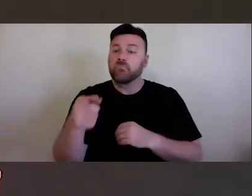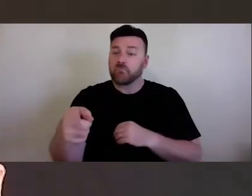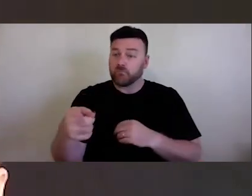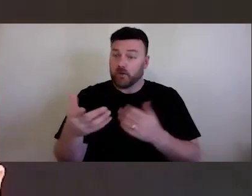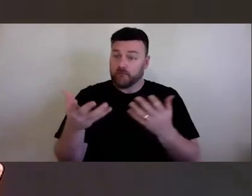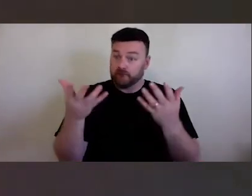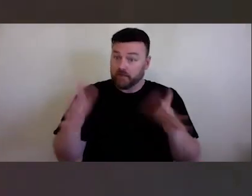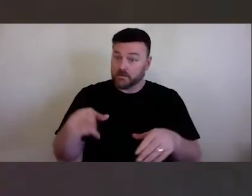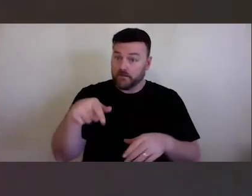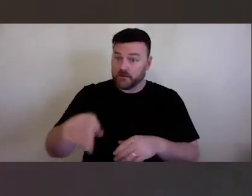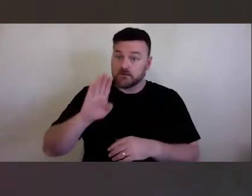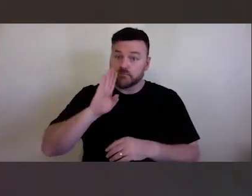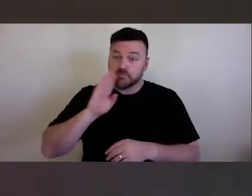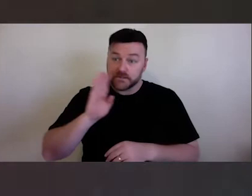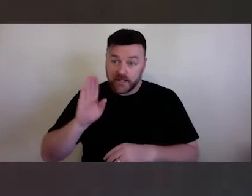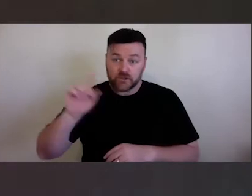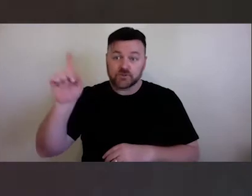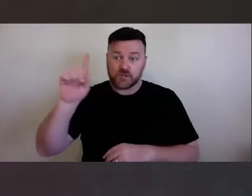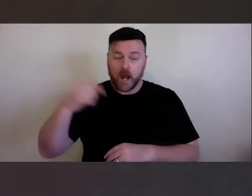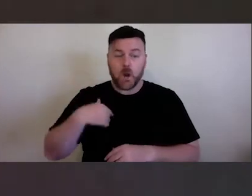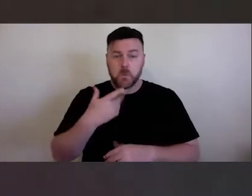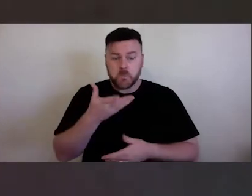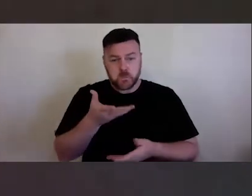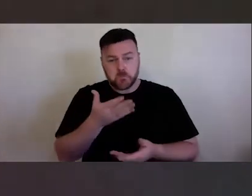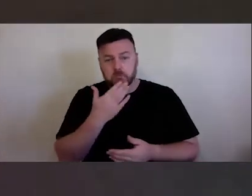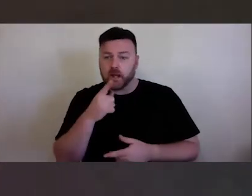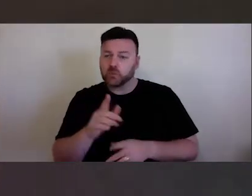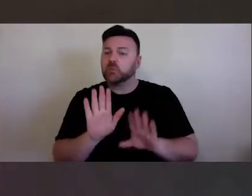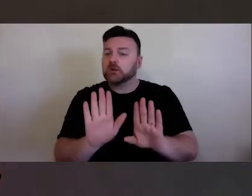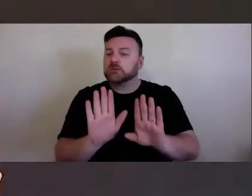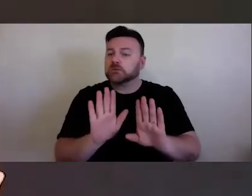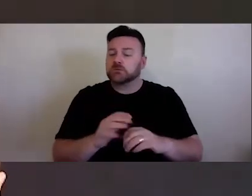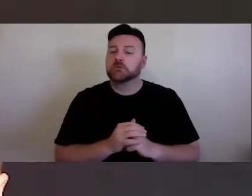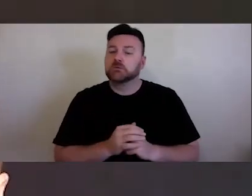invite you to stay around for few more minutes to join us and to hear